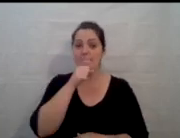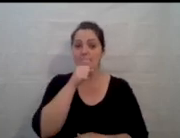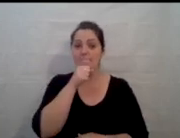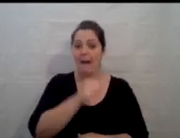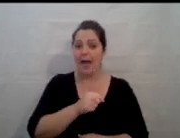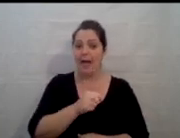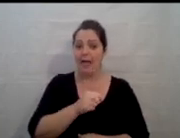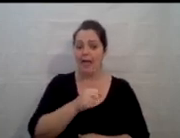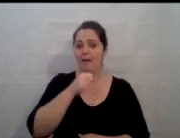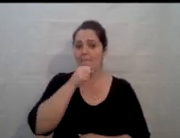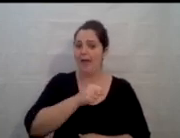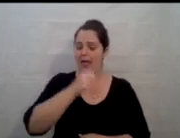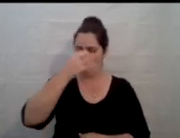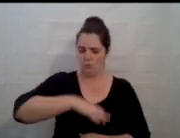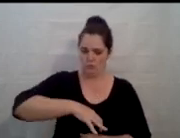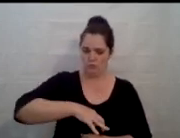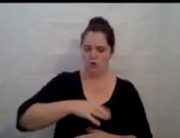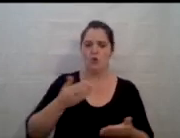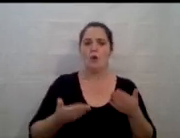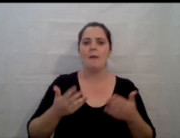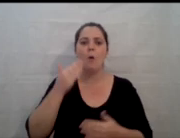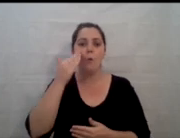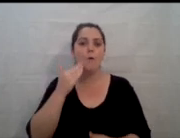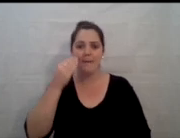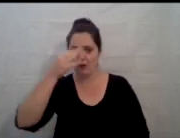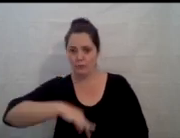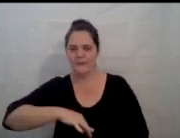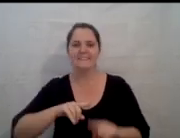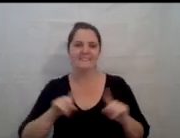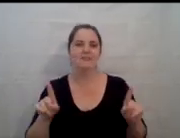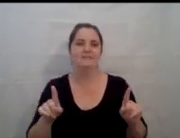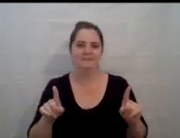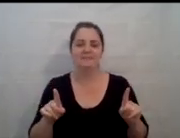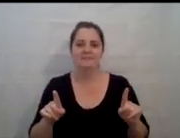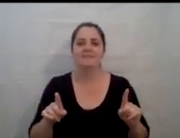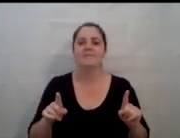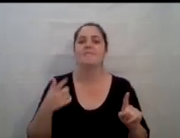about the male nude and the female nude over the course of the next hour together – up until the 19th century, the male nude